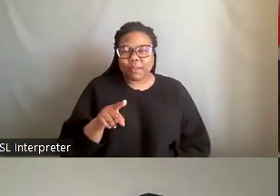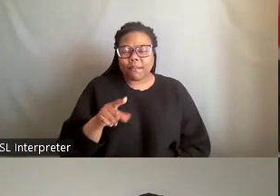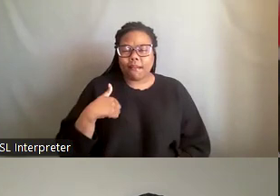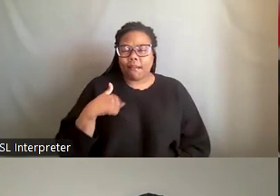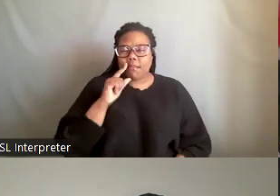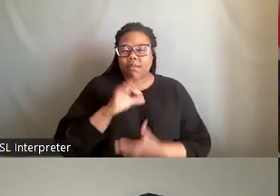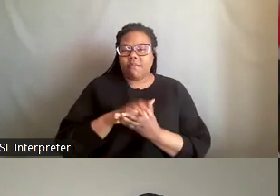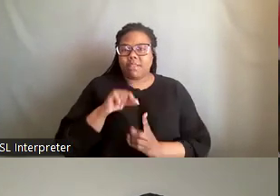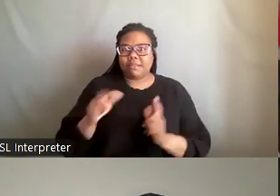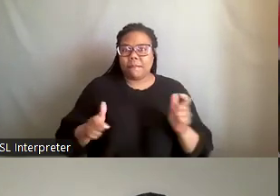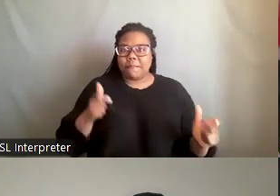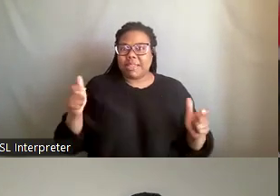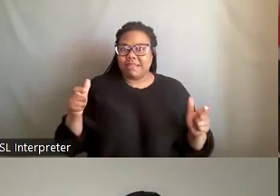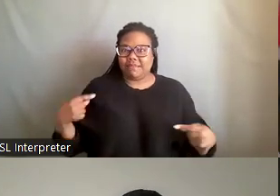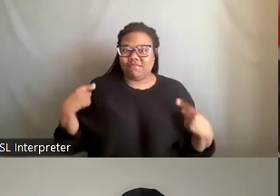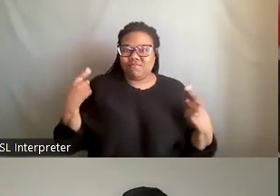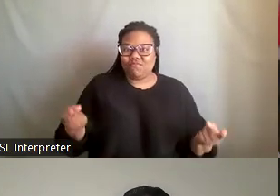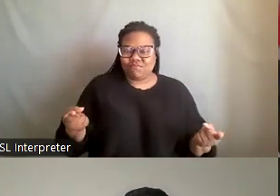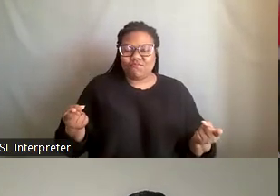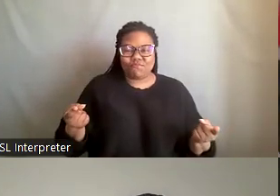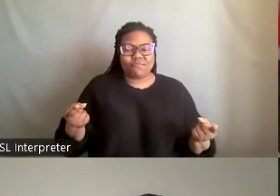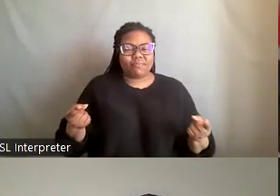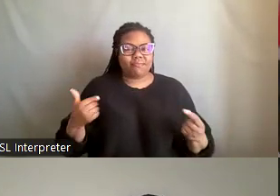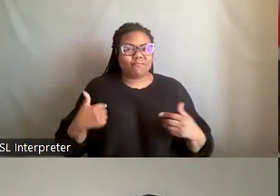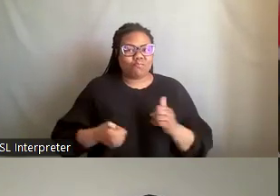here with all of you. I believe this is our biggest